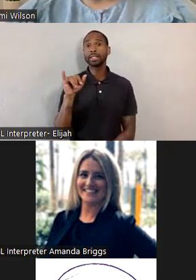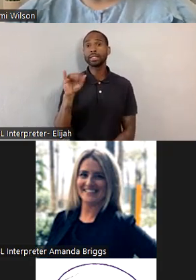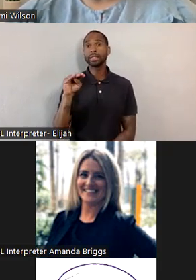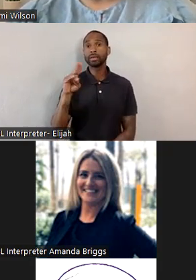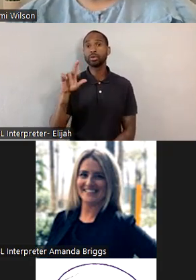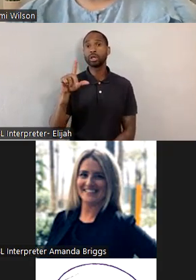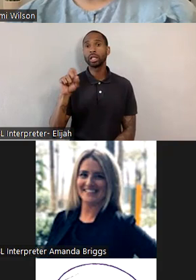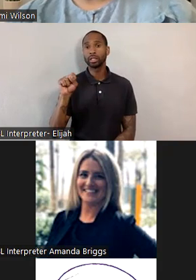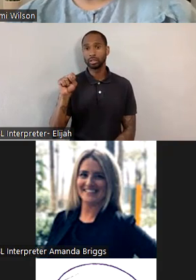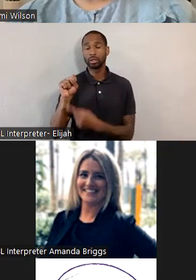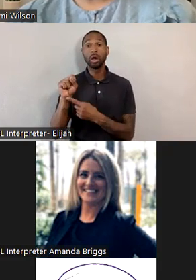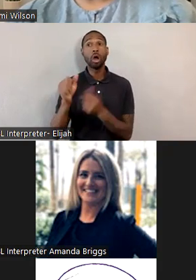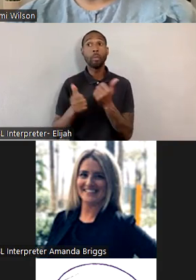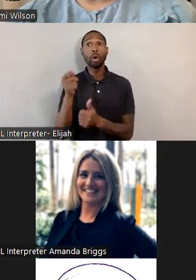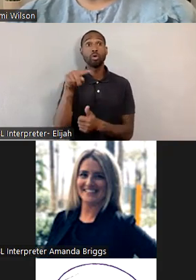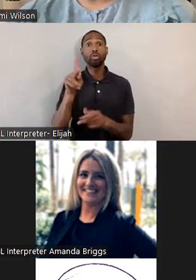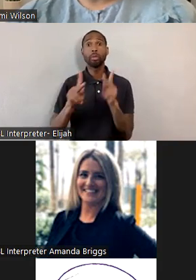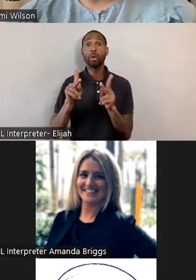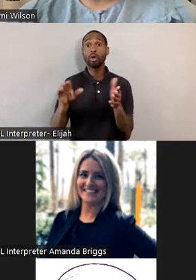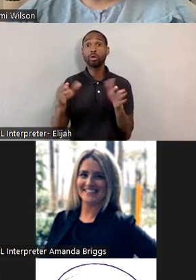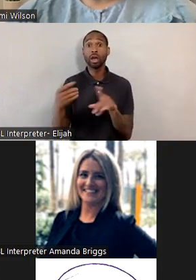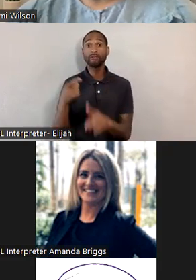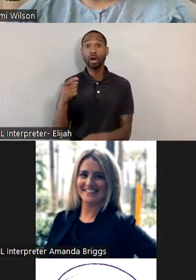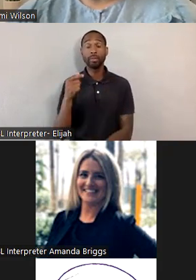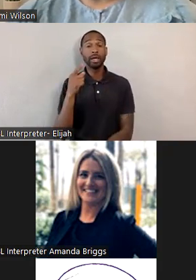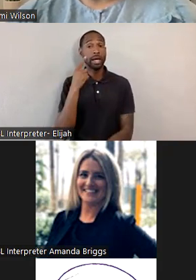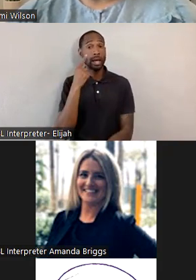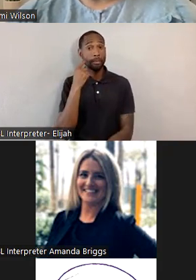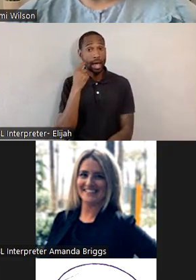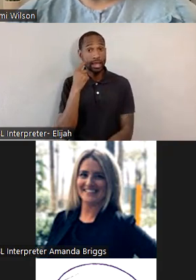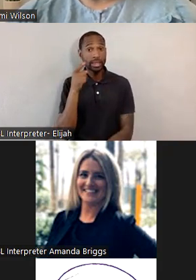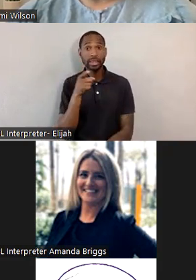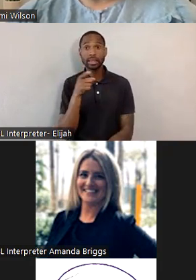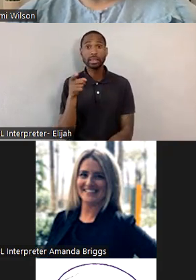most of the people that are dying from methamphetamine overdose